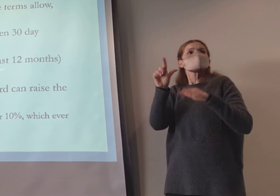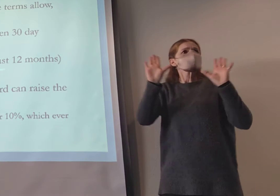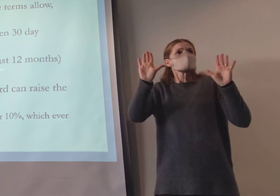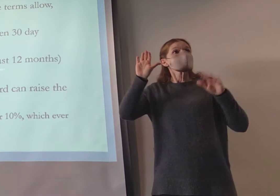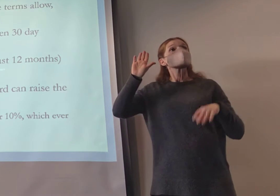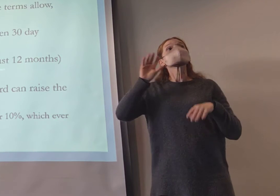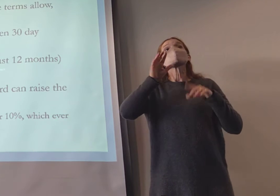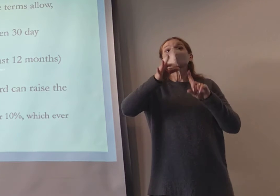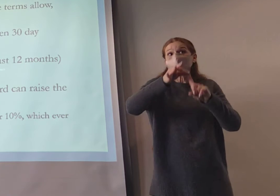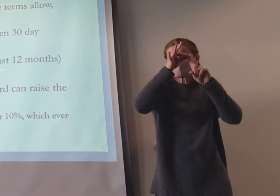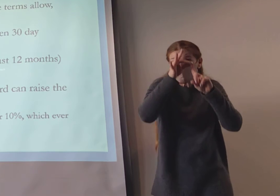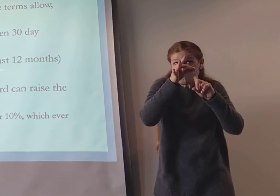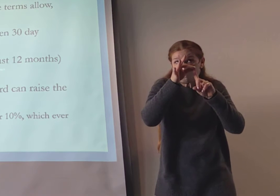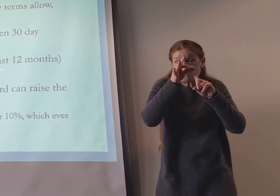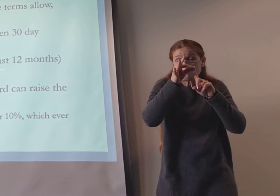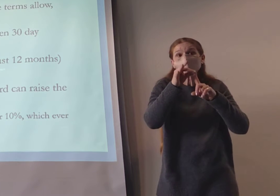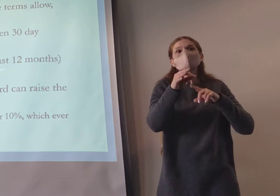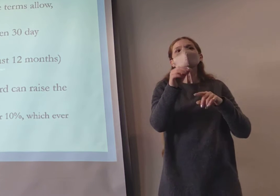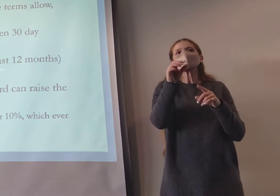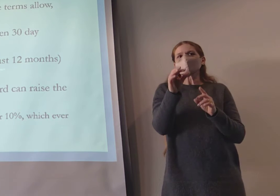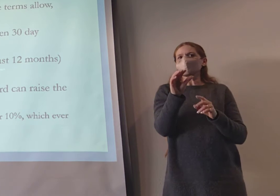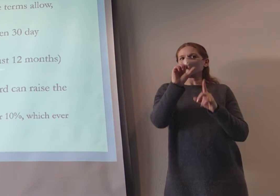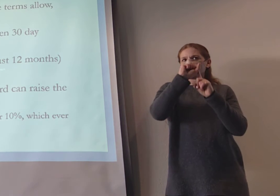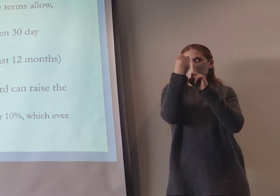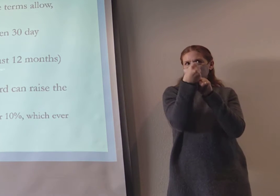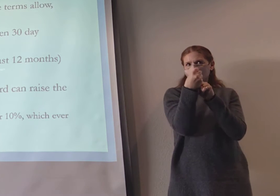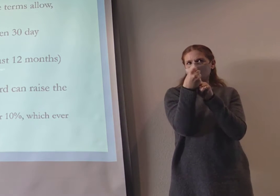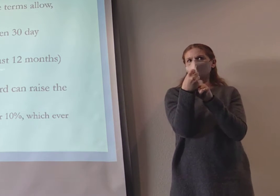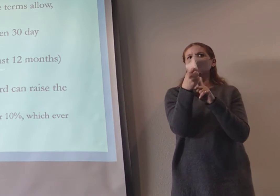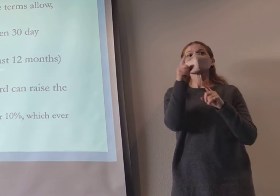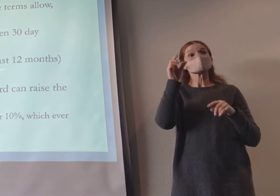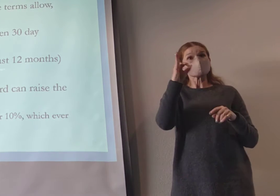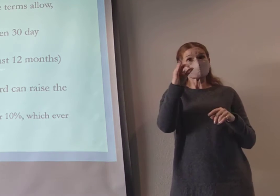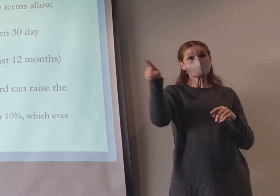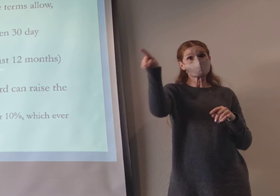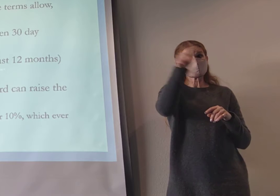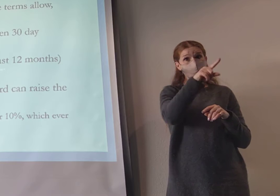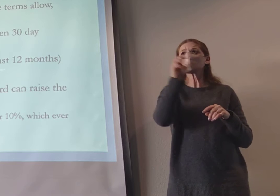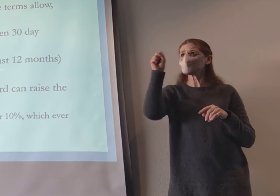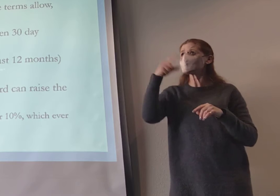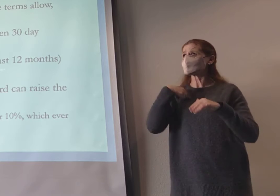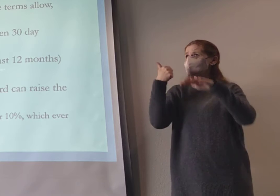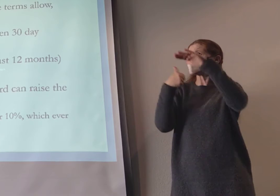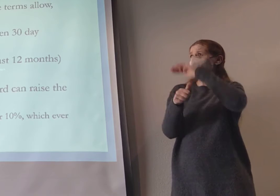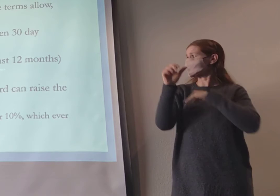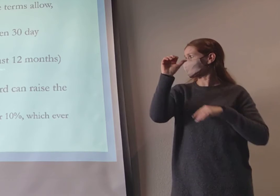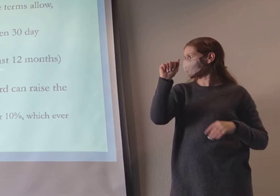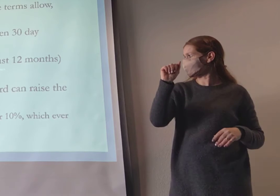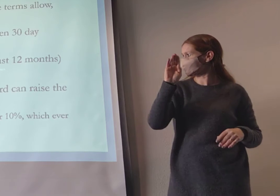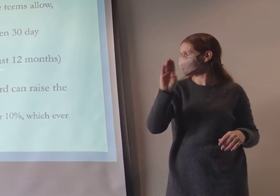An AB 1482 is a law that took effect January 1st, 2020.